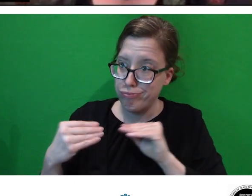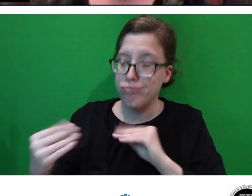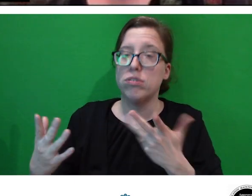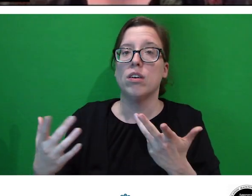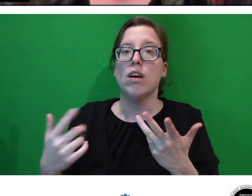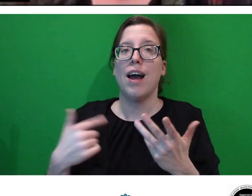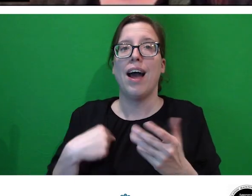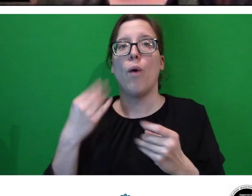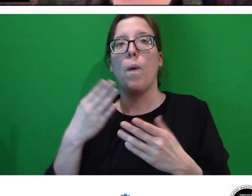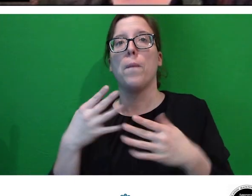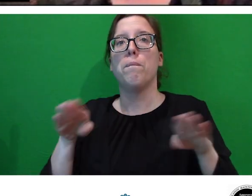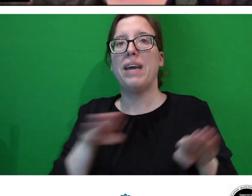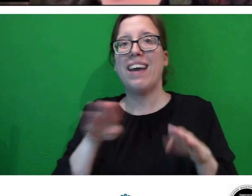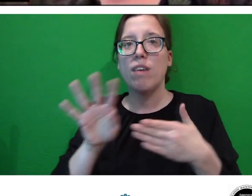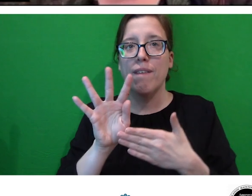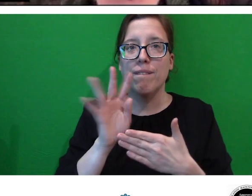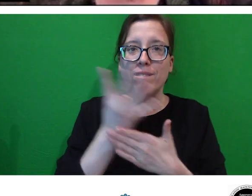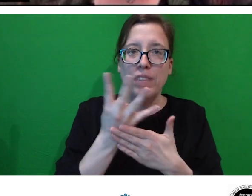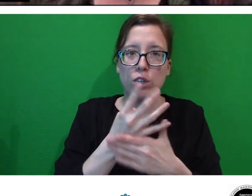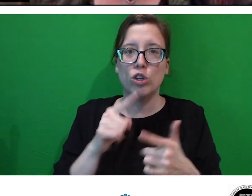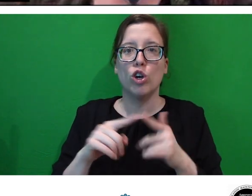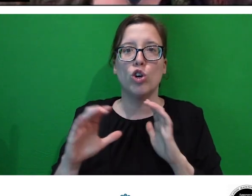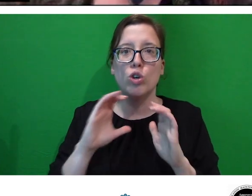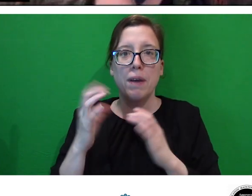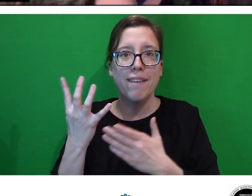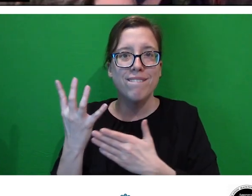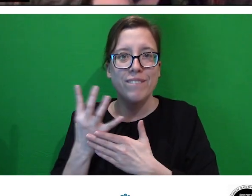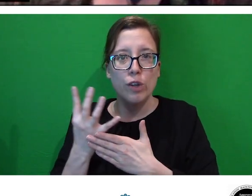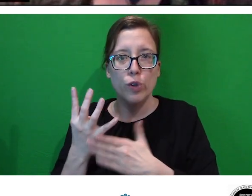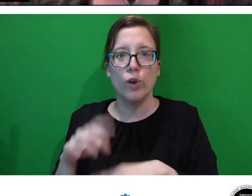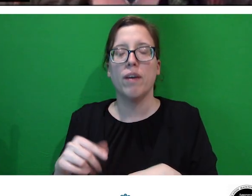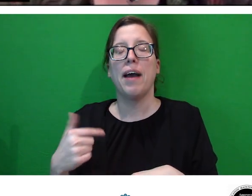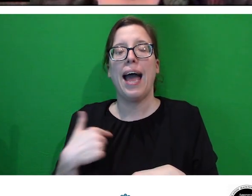you ask a million dollar question. Because I've had many debates that